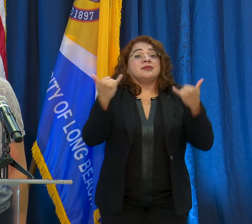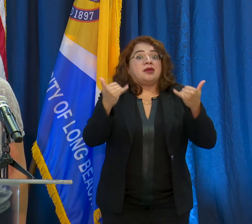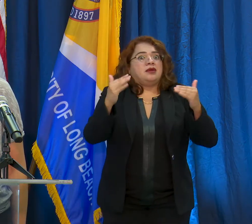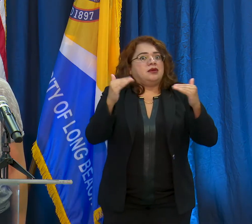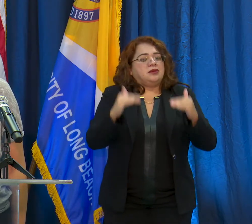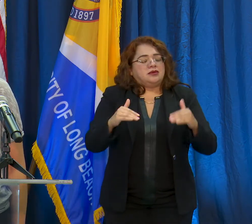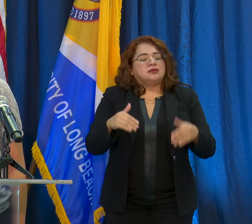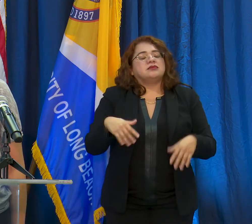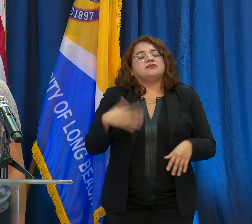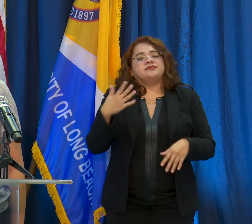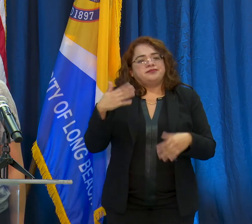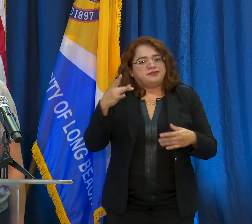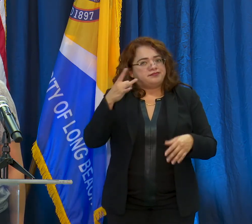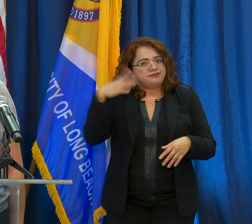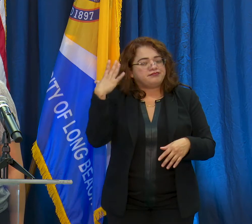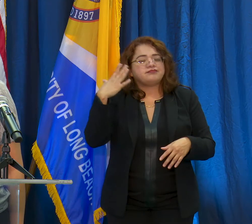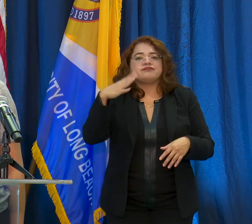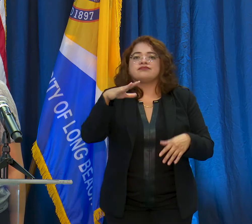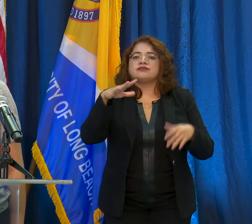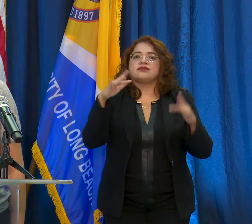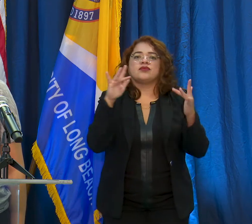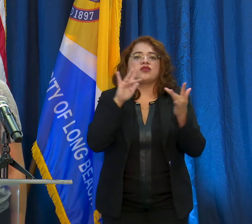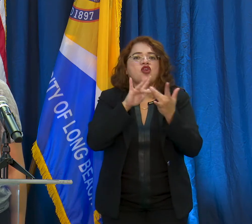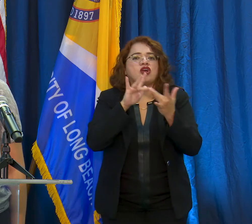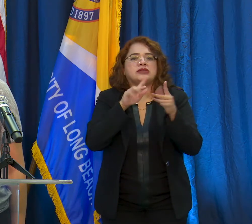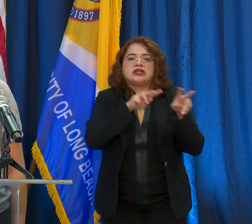Last week, I spoke about our Health Department's contact tracing efforts